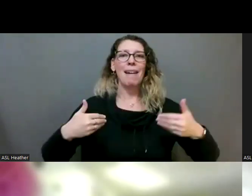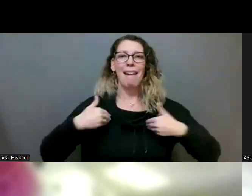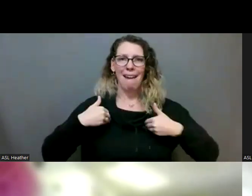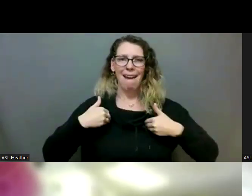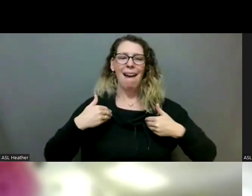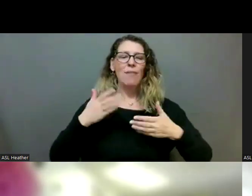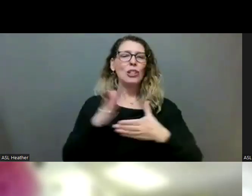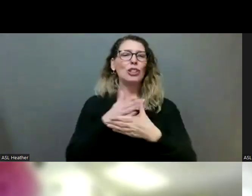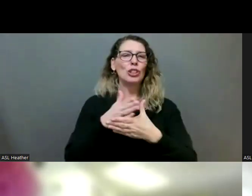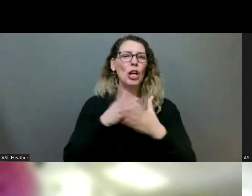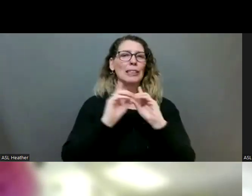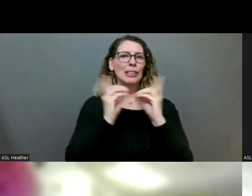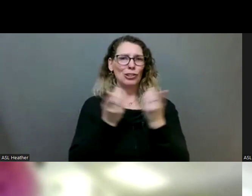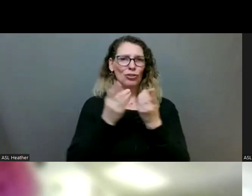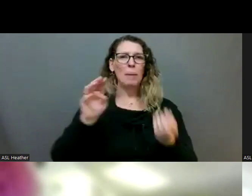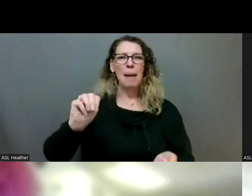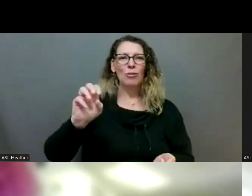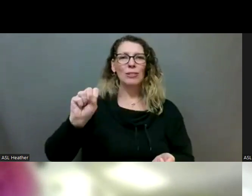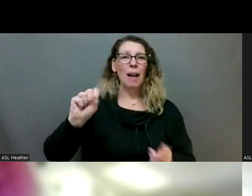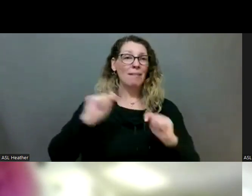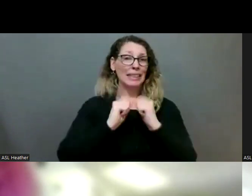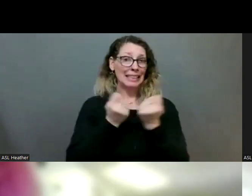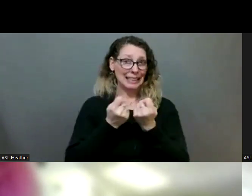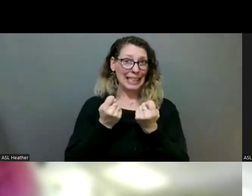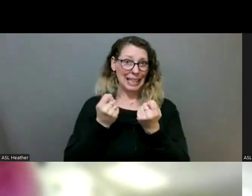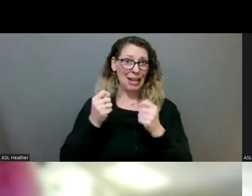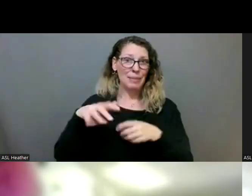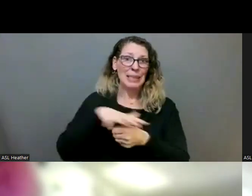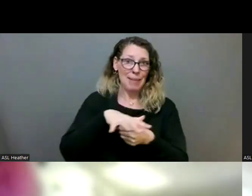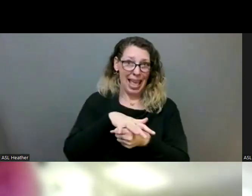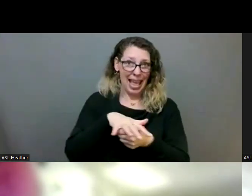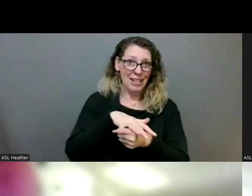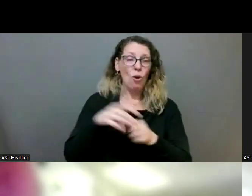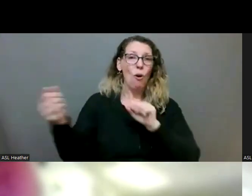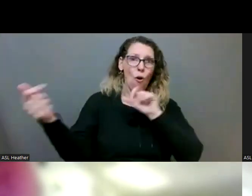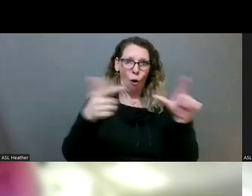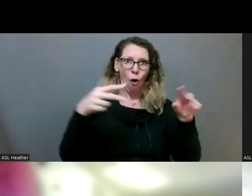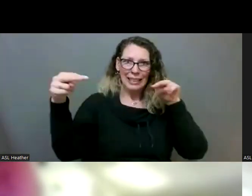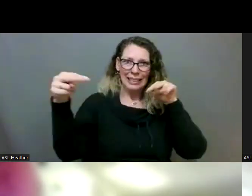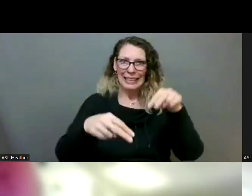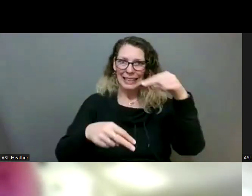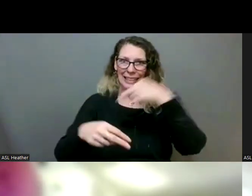districtwide Microsoft teams space where everyone can see everyone else's attendance